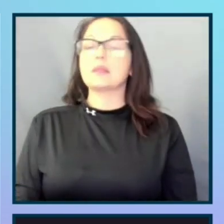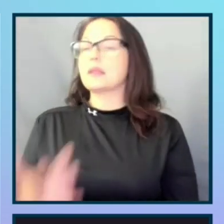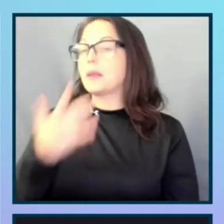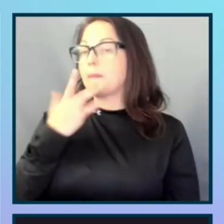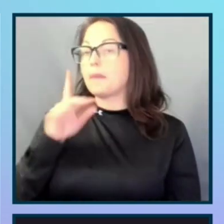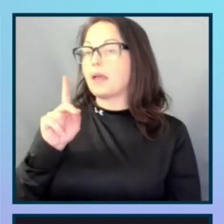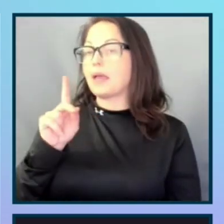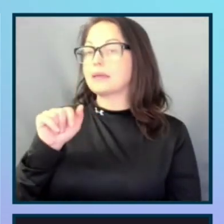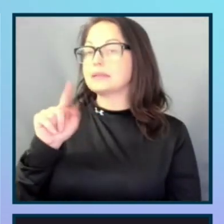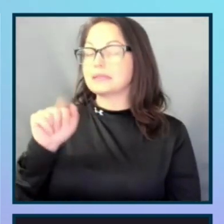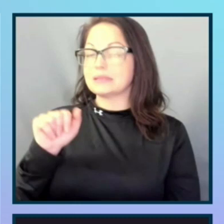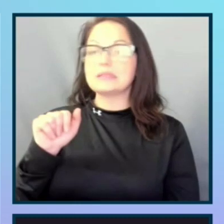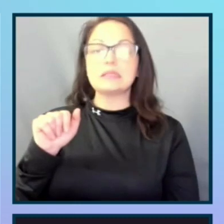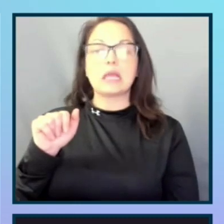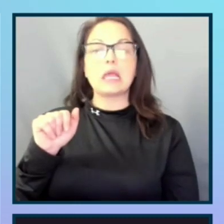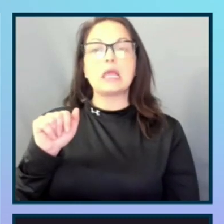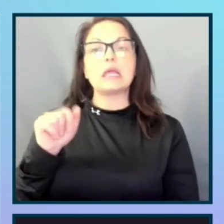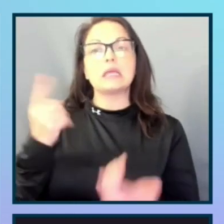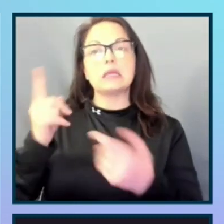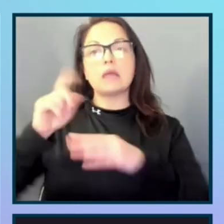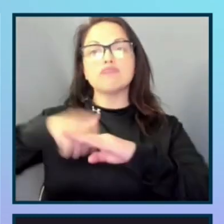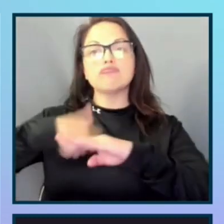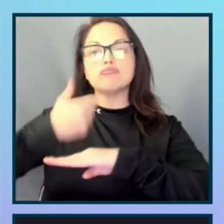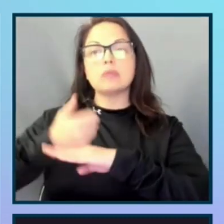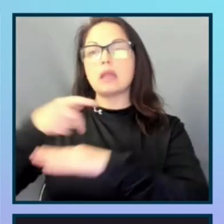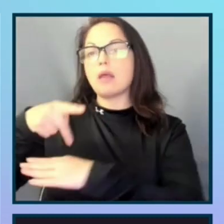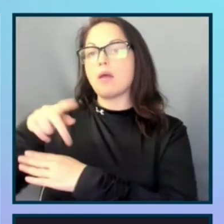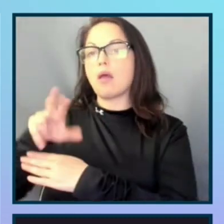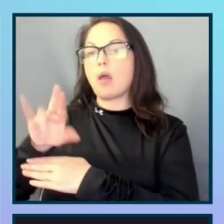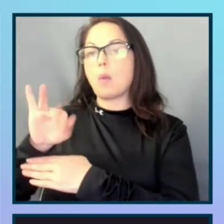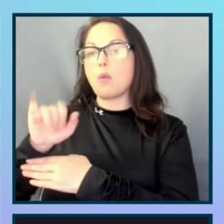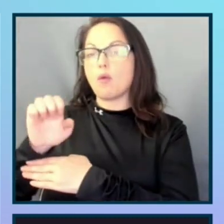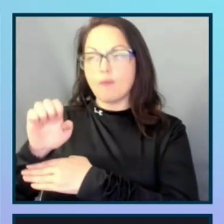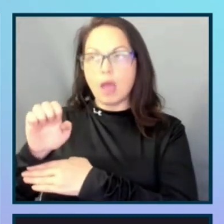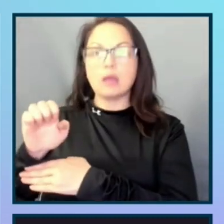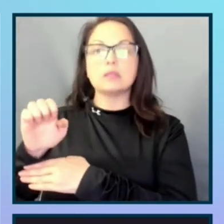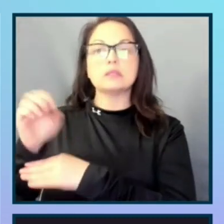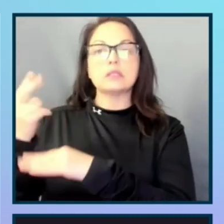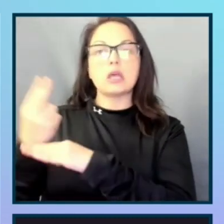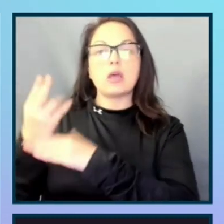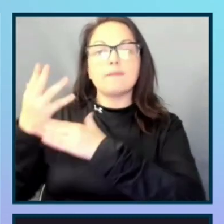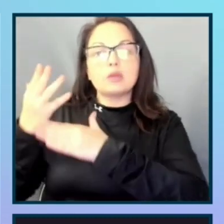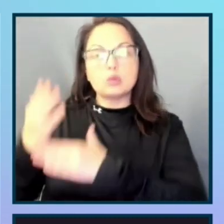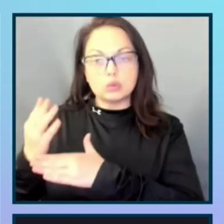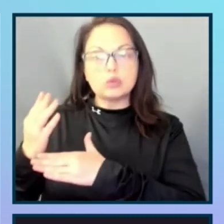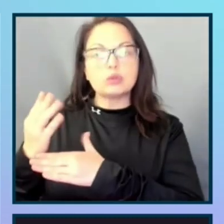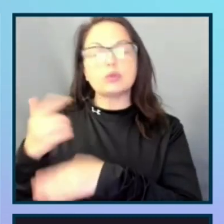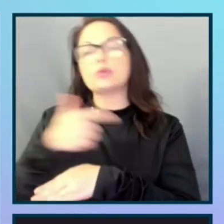To create sketches, personas, so on and so forth. We look at it to make our decision making.